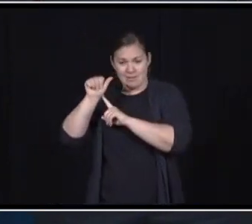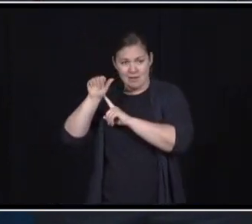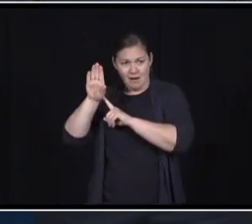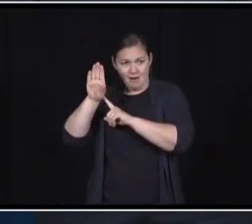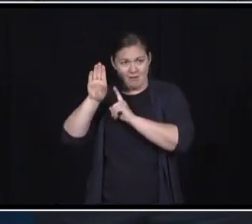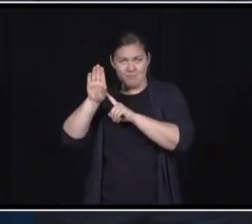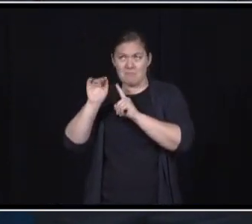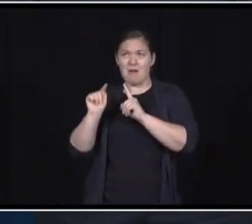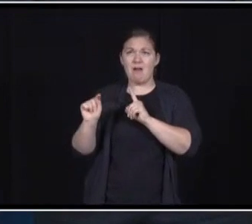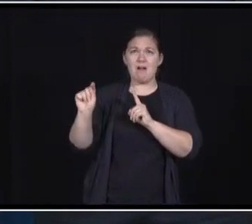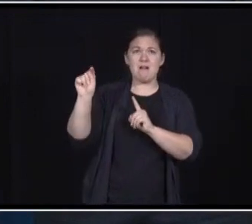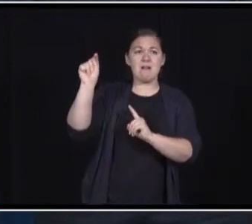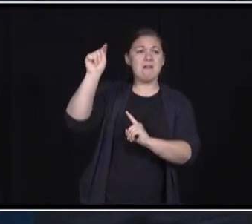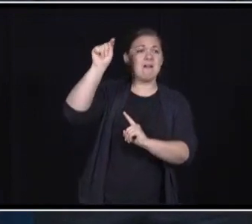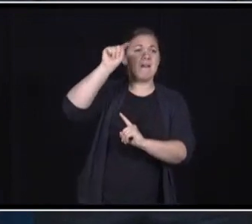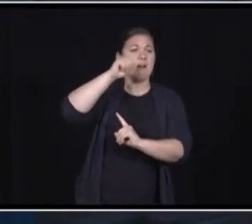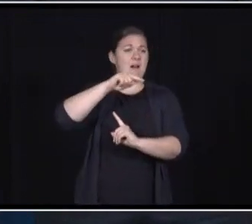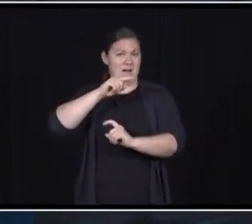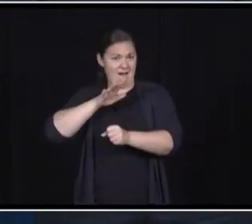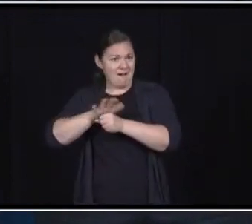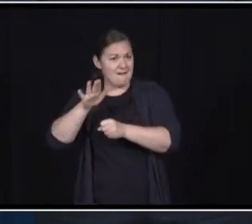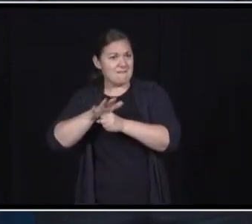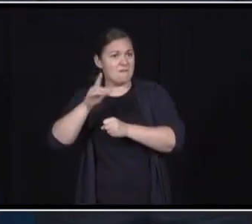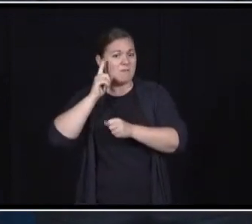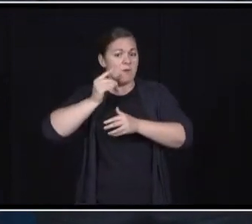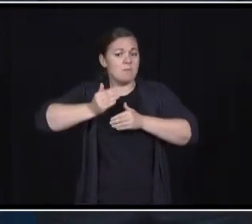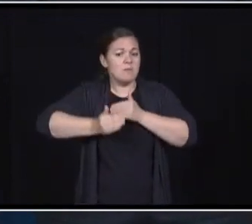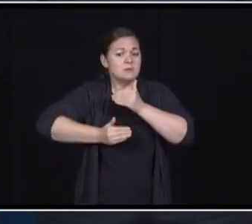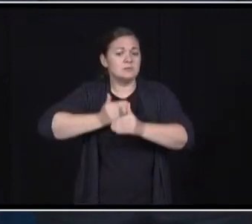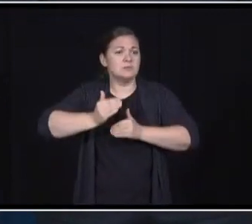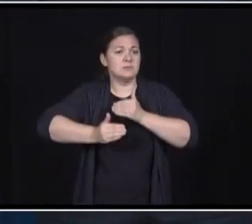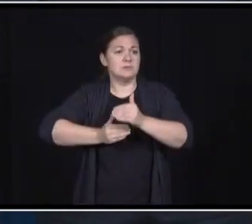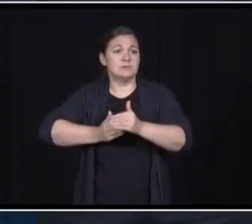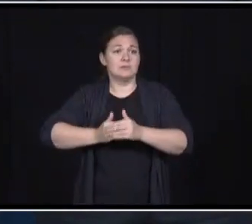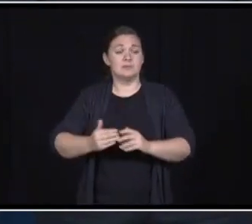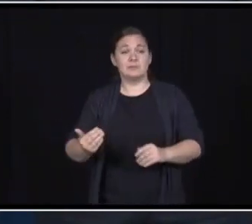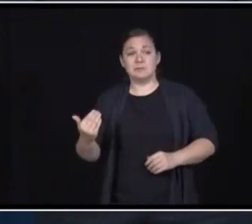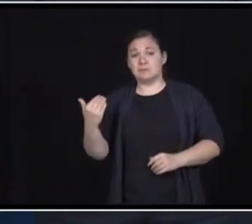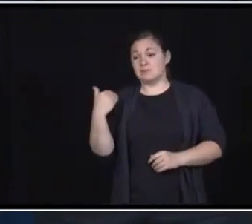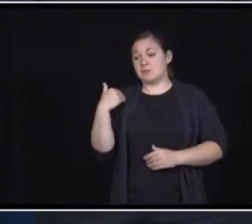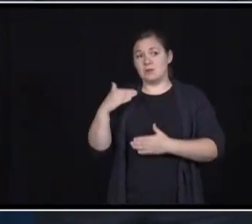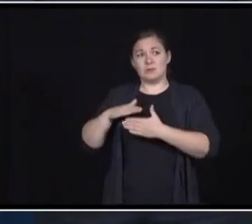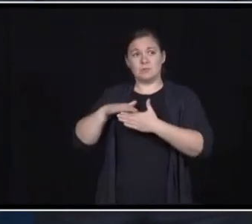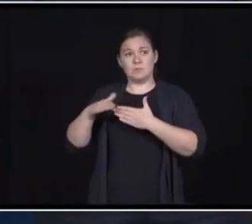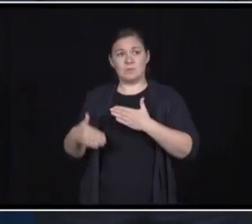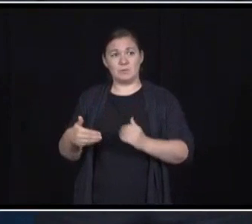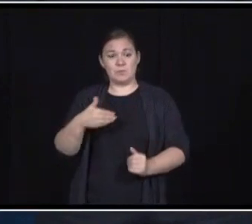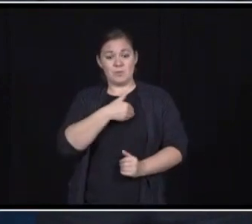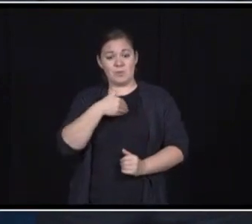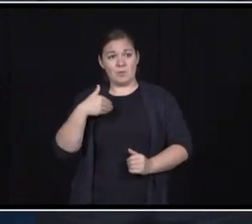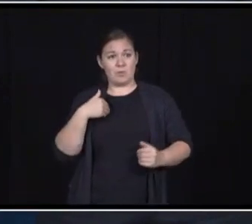Good afternoon, Premier. I wanted to follow-up on a comment you made a little while ago on the press conference about